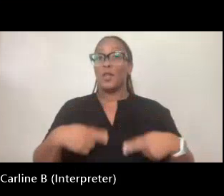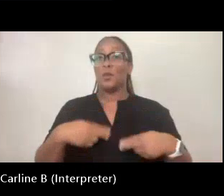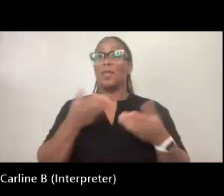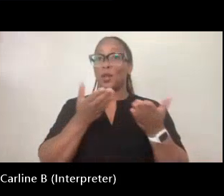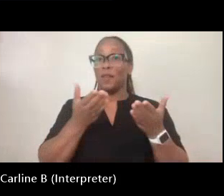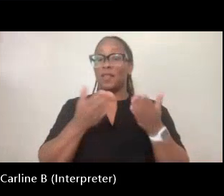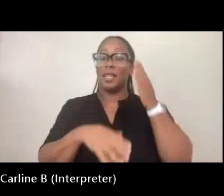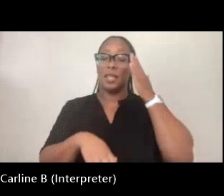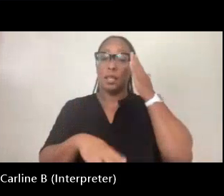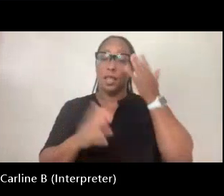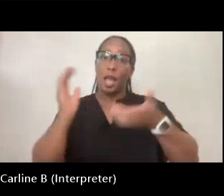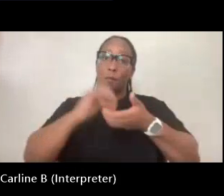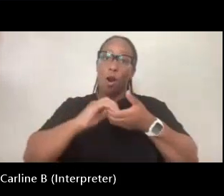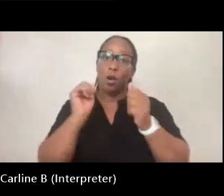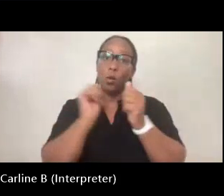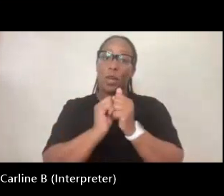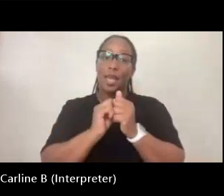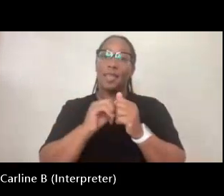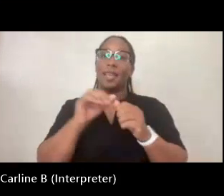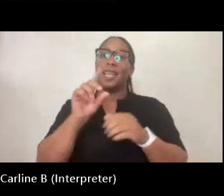They're partnering with the Disability Opportunity Office.